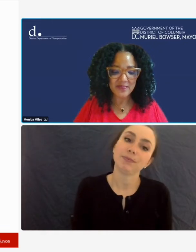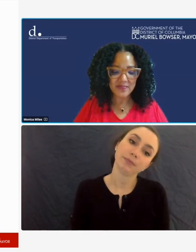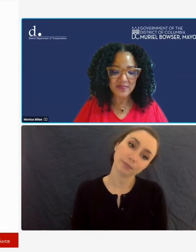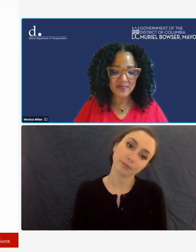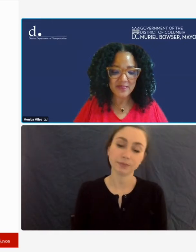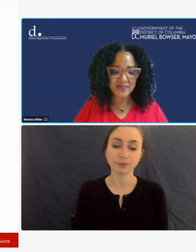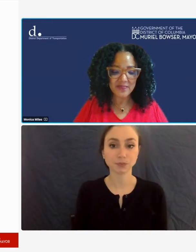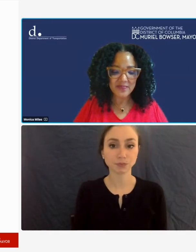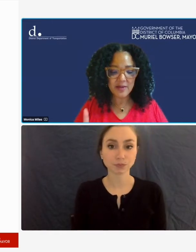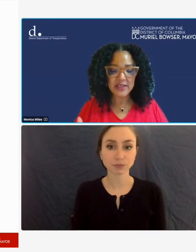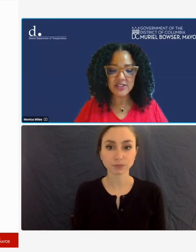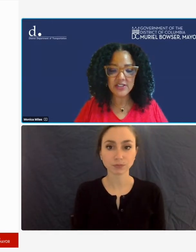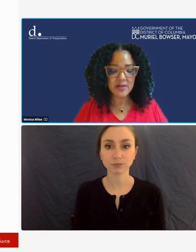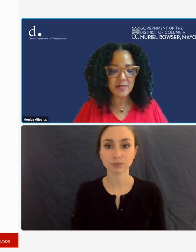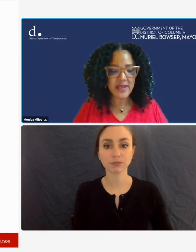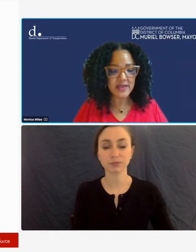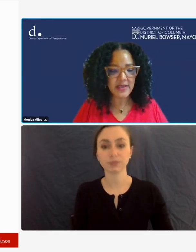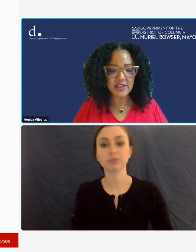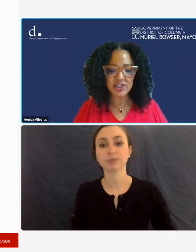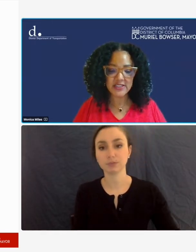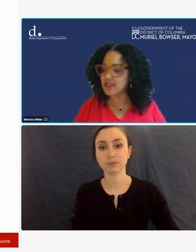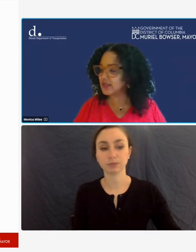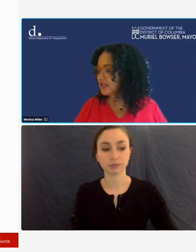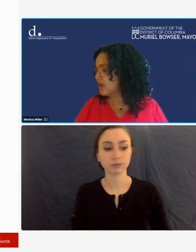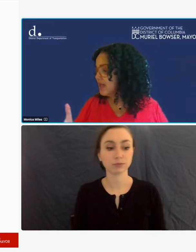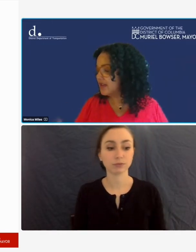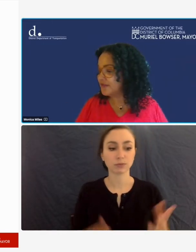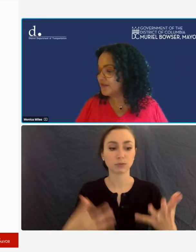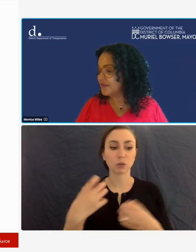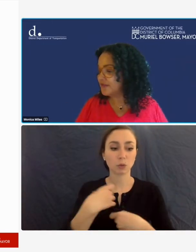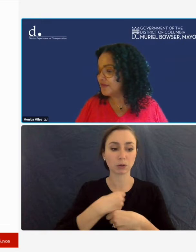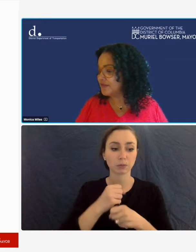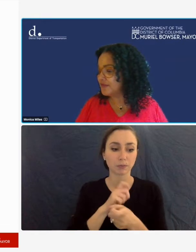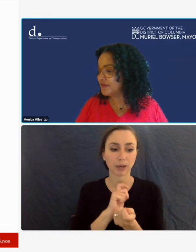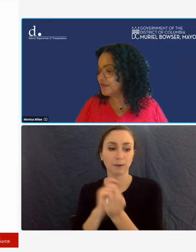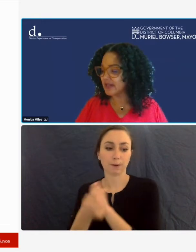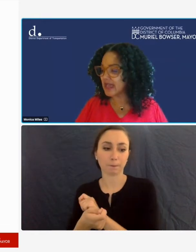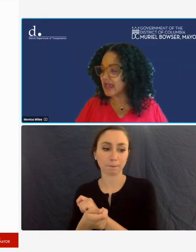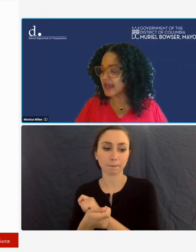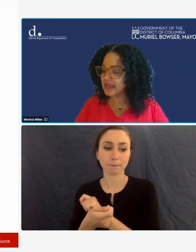i have um i just want to make an adjustment so if you do have your participant guide handy